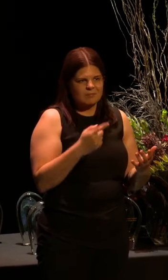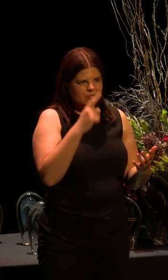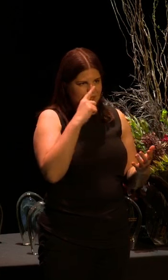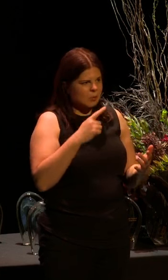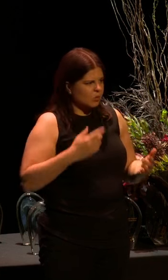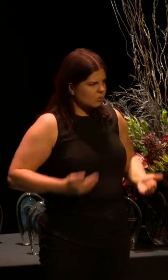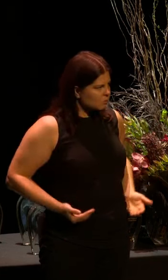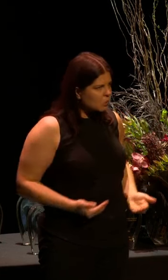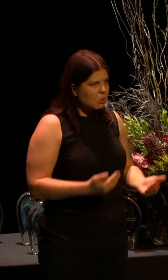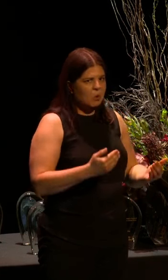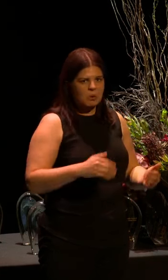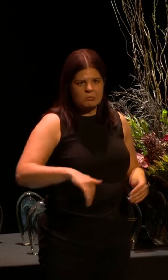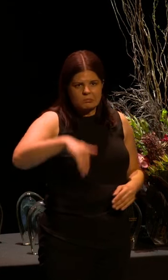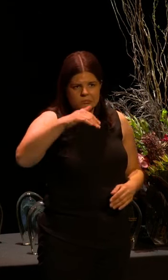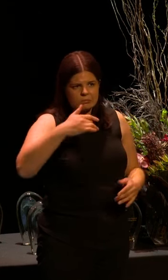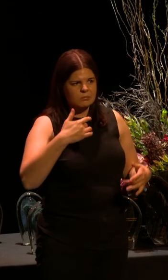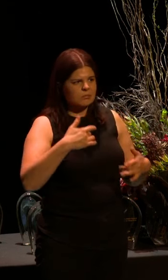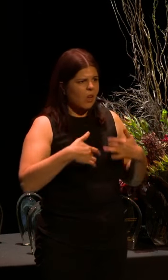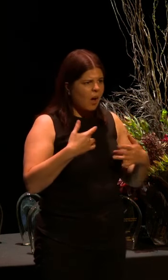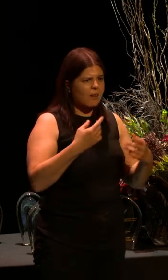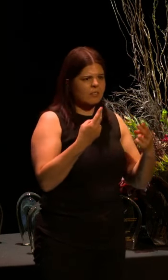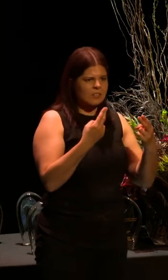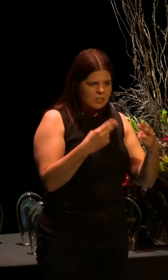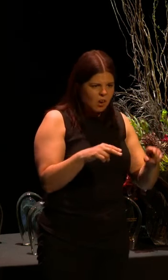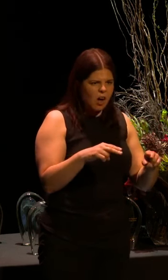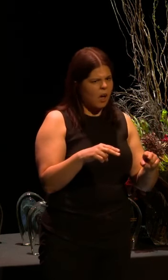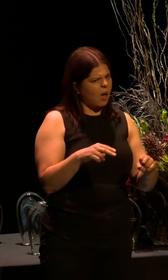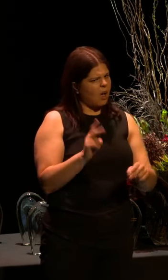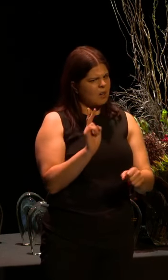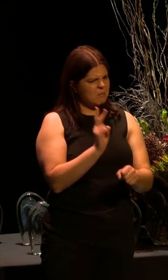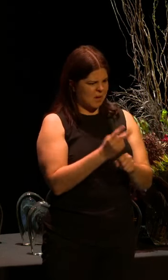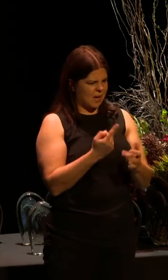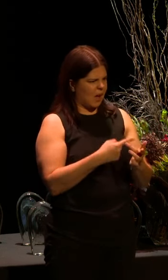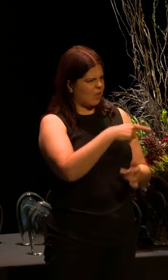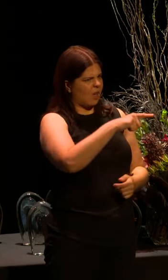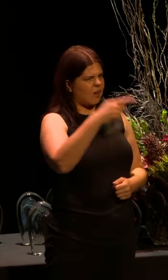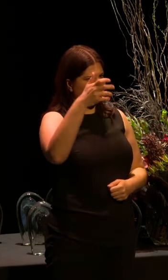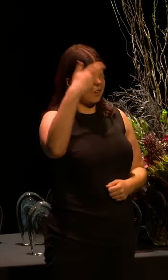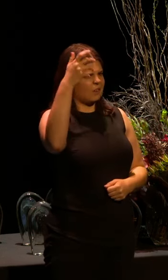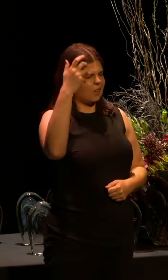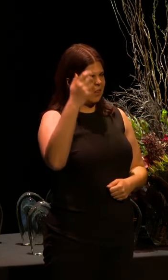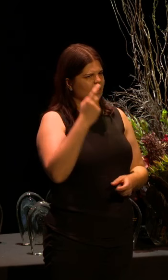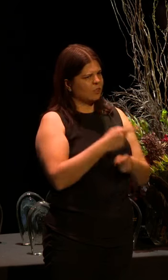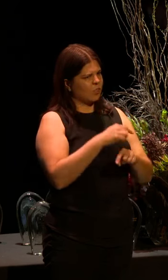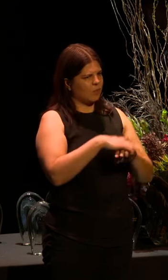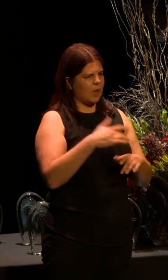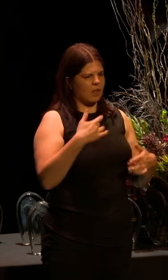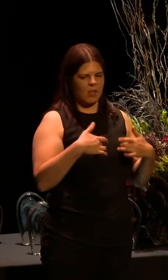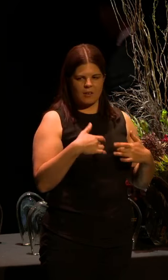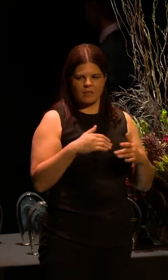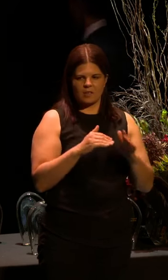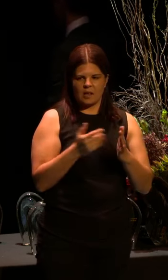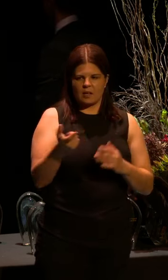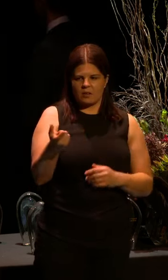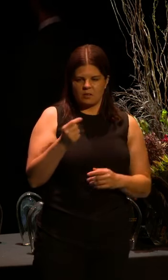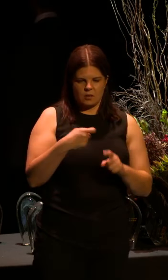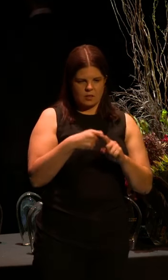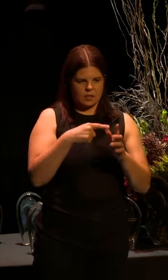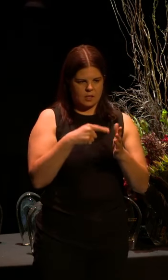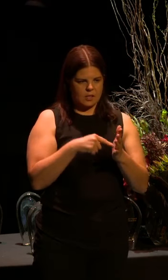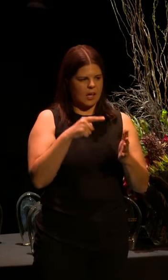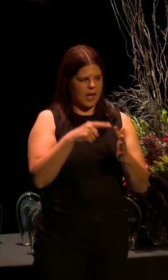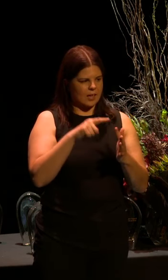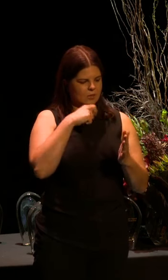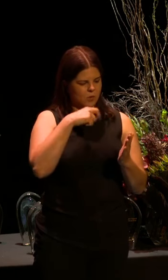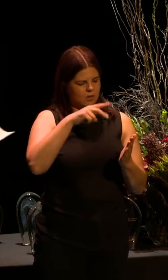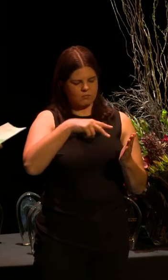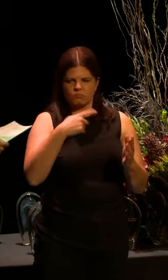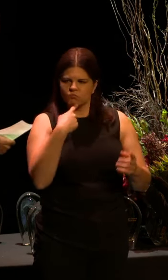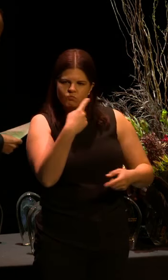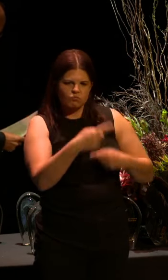So, please welcome Kate Worsley to the stage to take us through Old Pig.